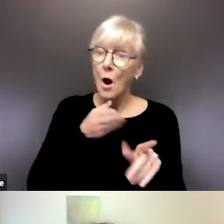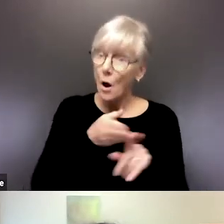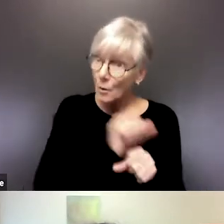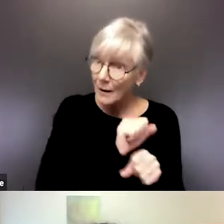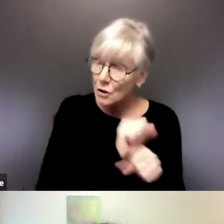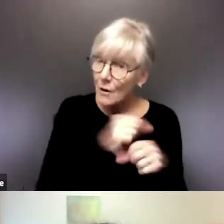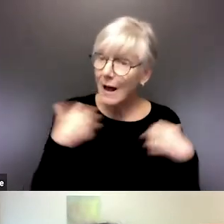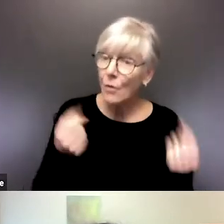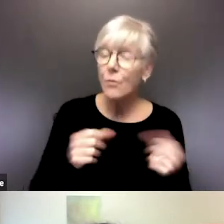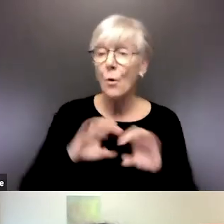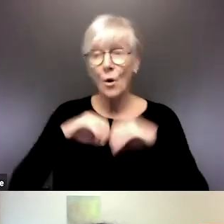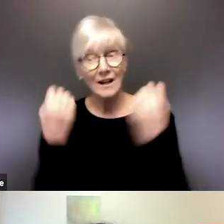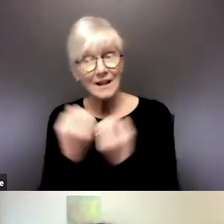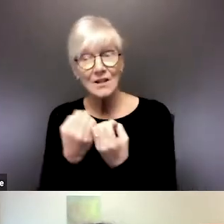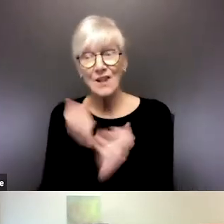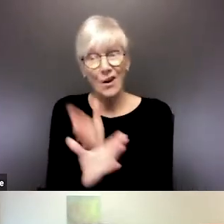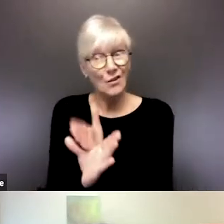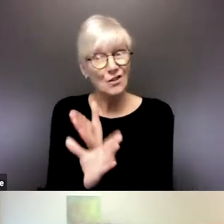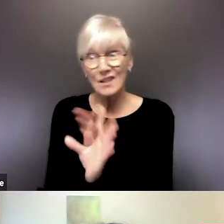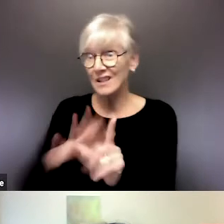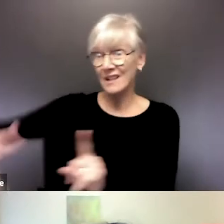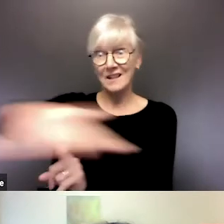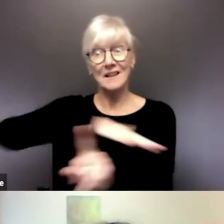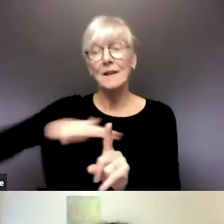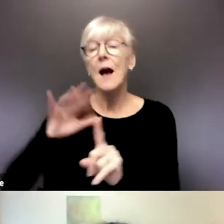organizational psychologists and also rehabilitation councilors.